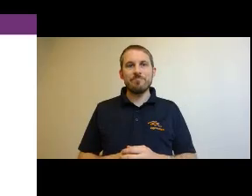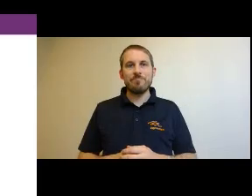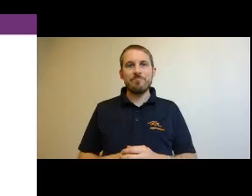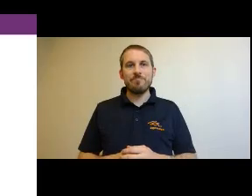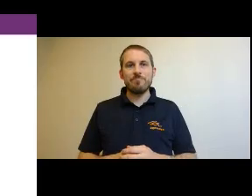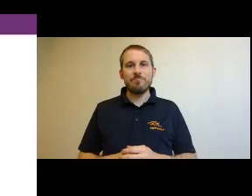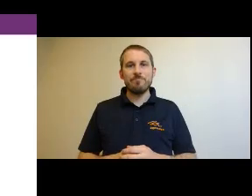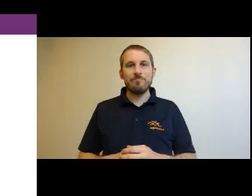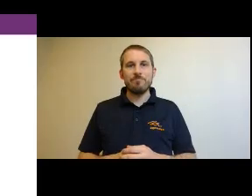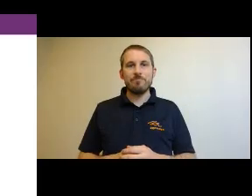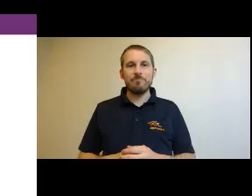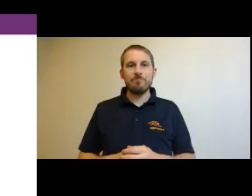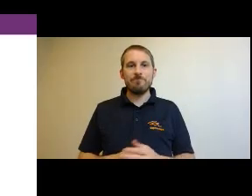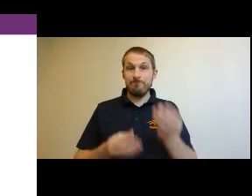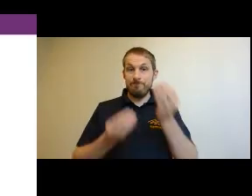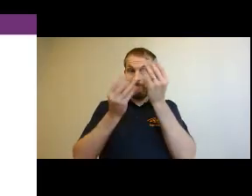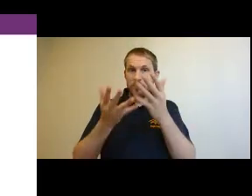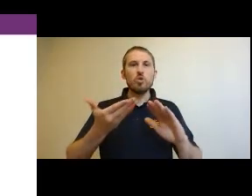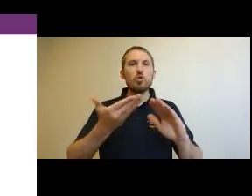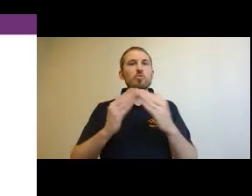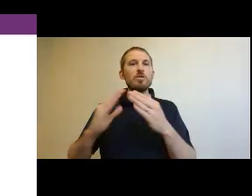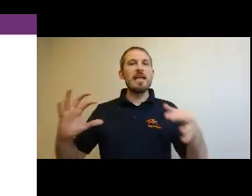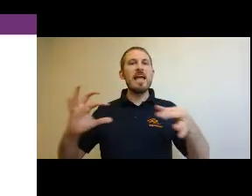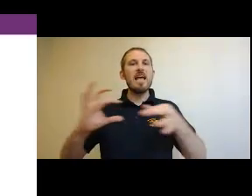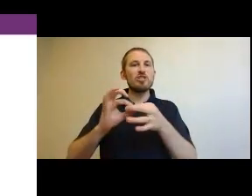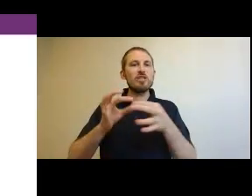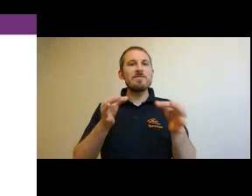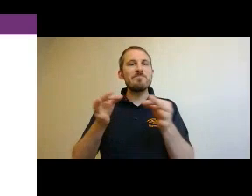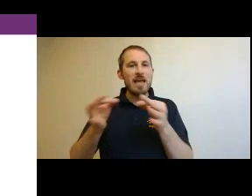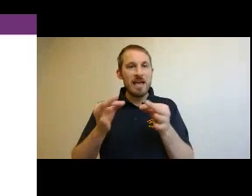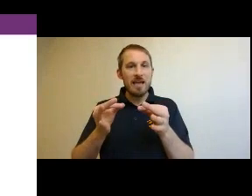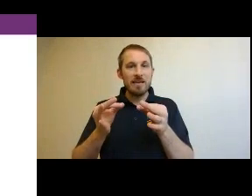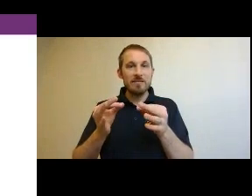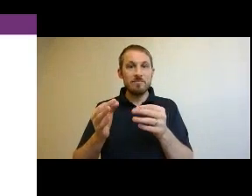A community connections plan is a written summary of